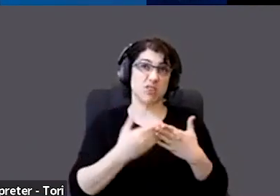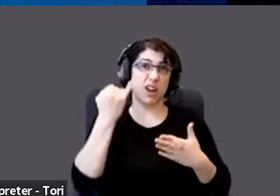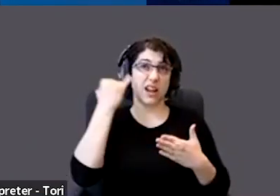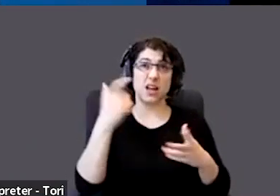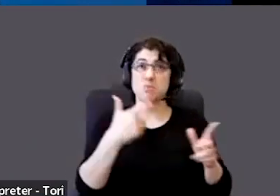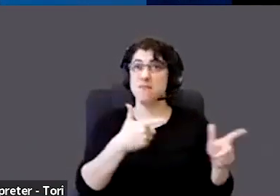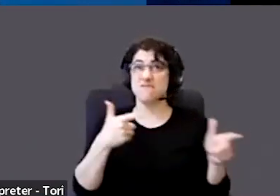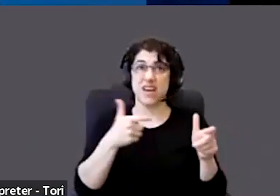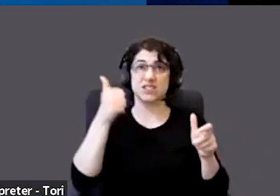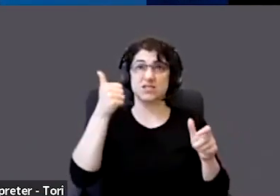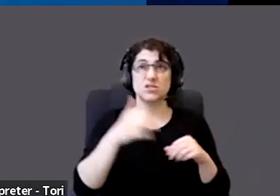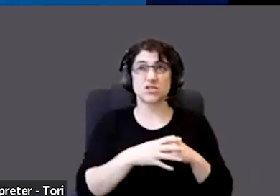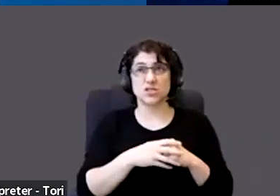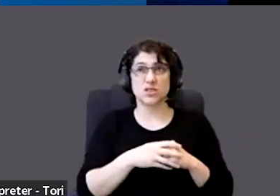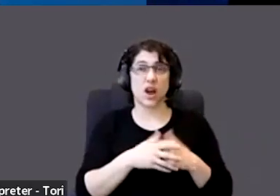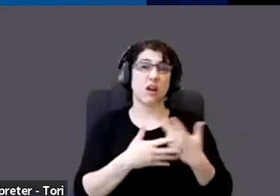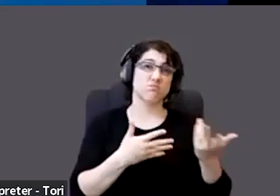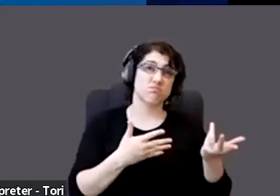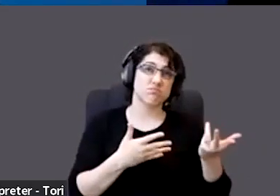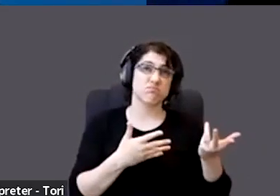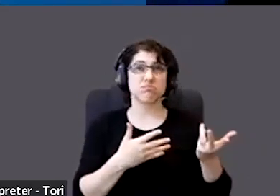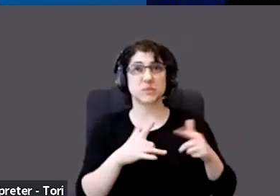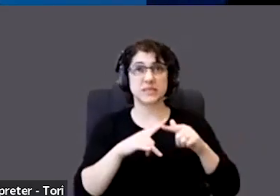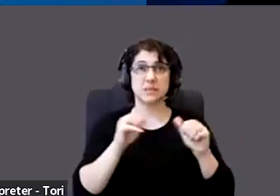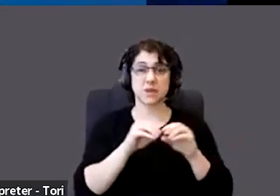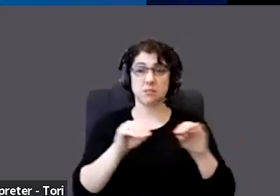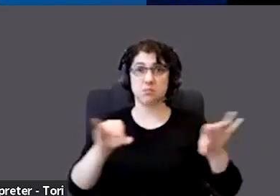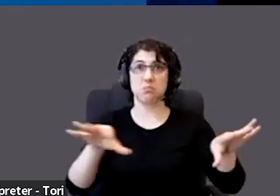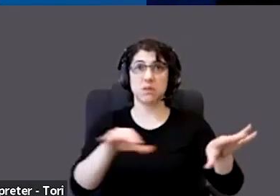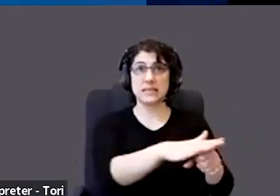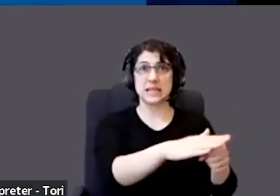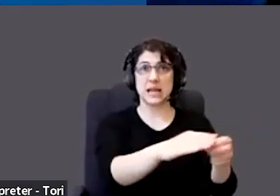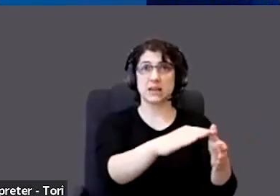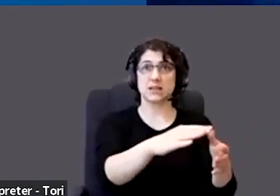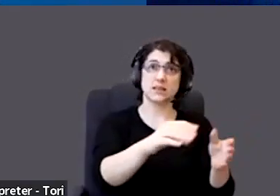And actually, my -- you know, while the state and local systems, you know, would get the data,